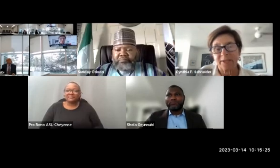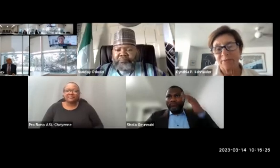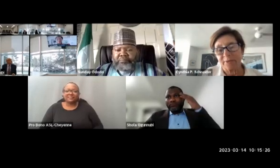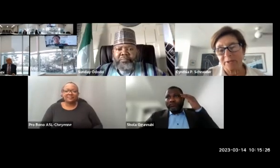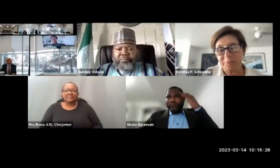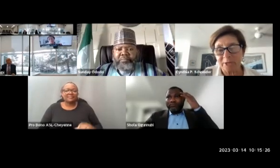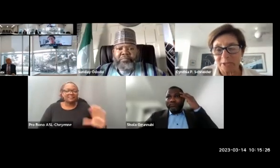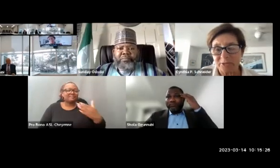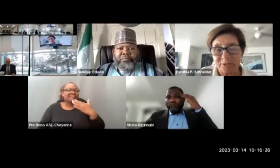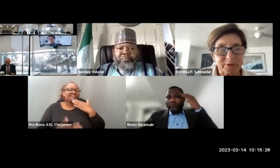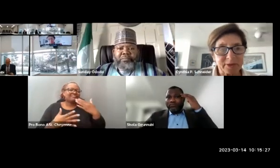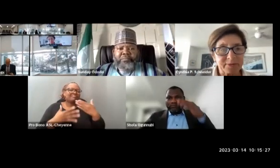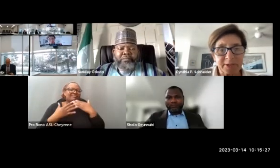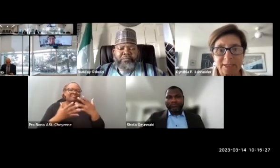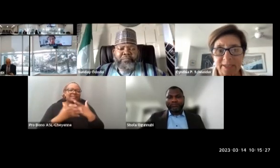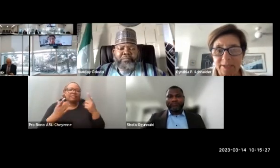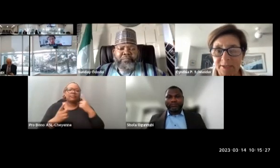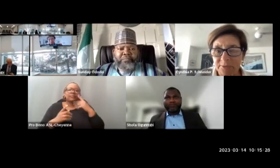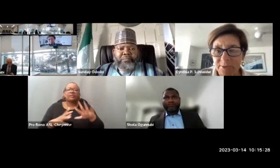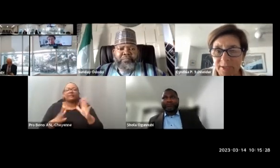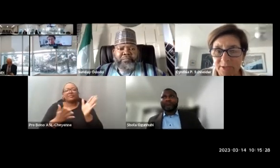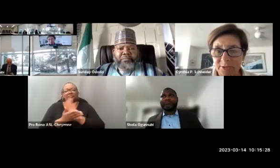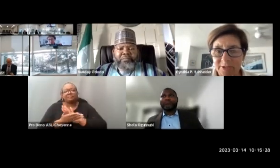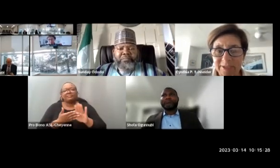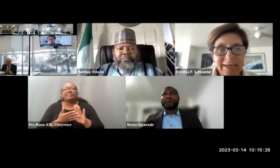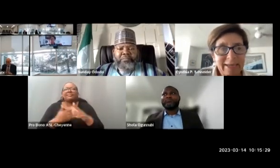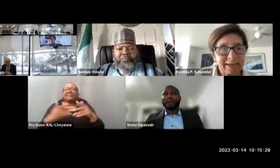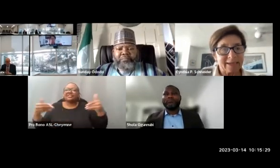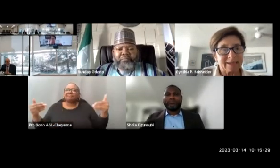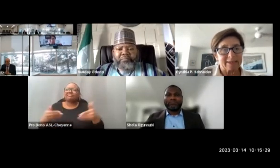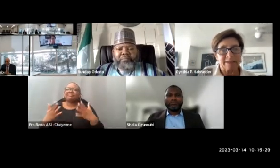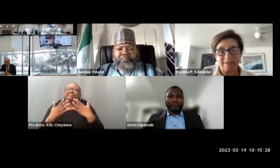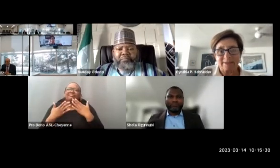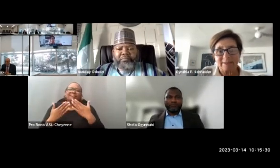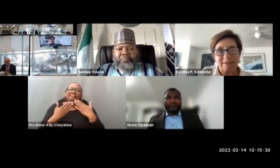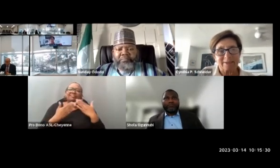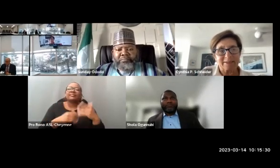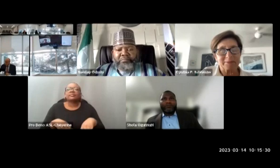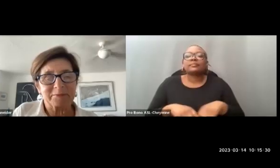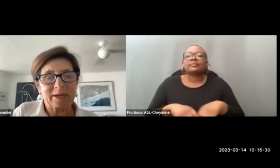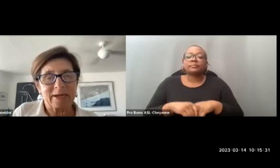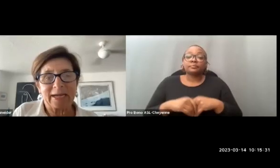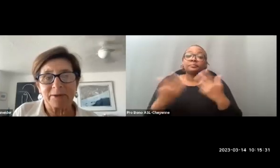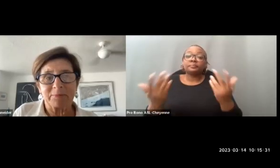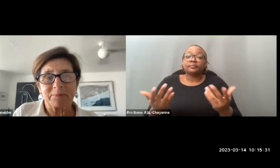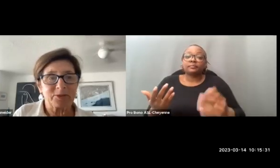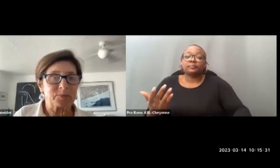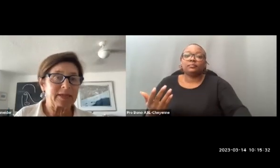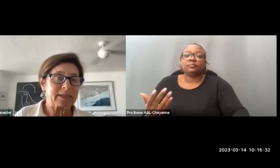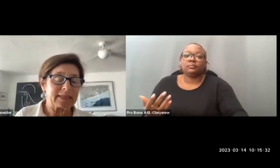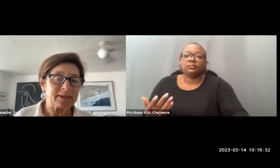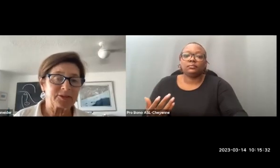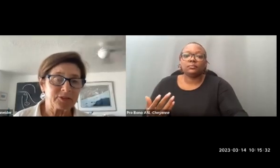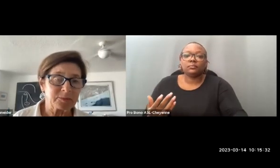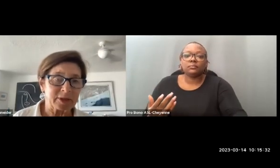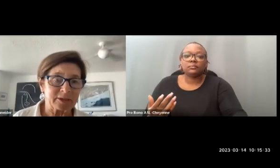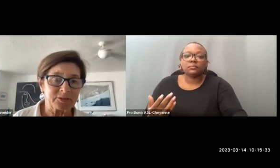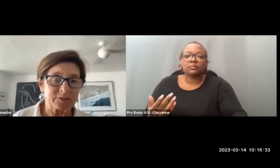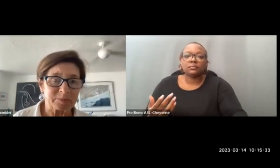Thank you very much for the very kind introduction and I just want to thank so much